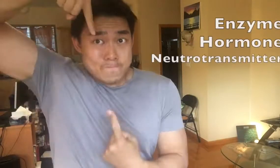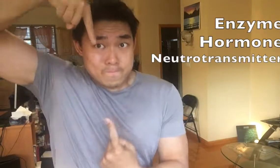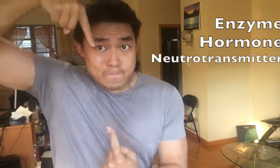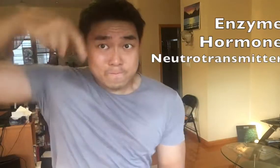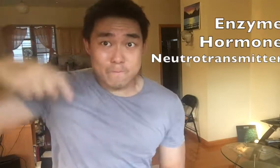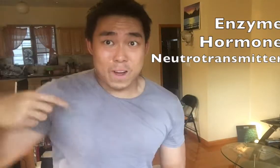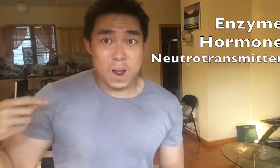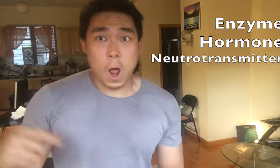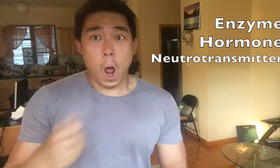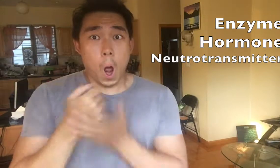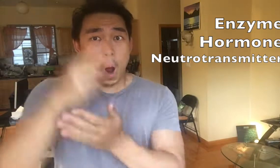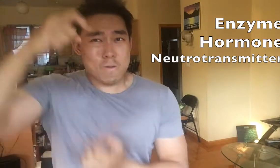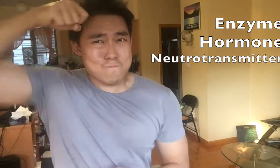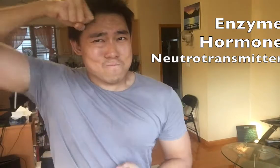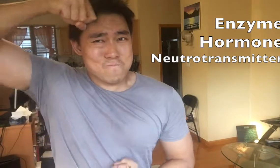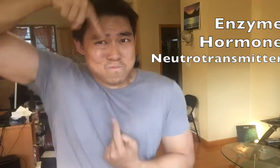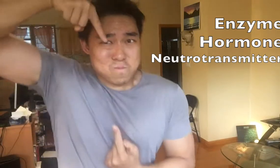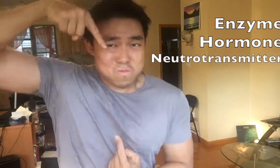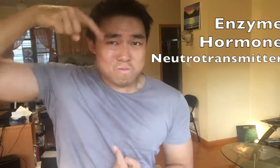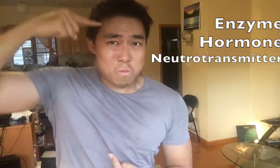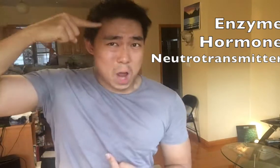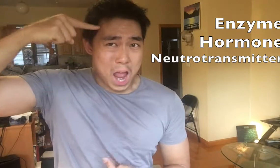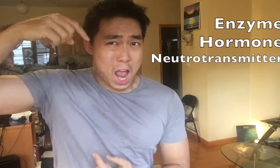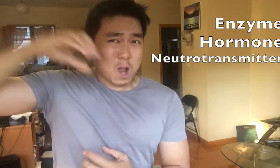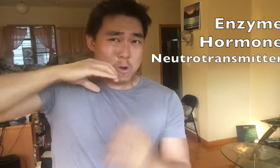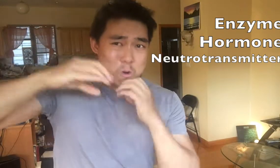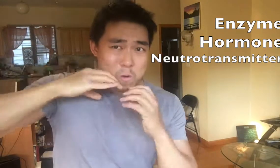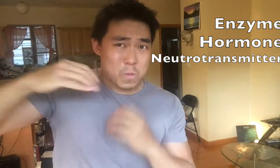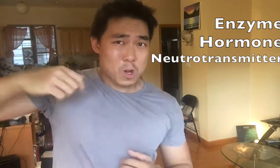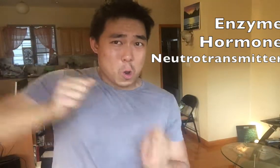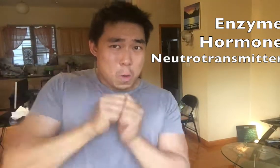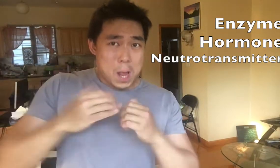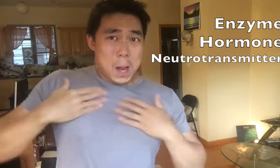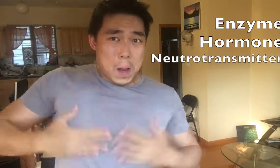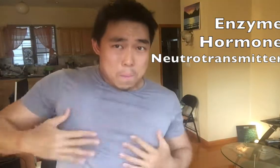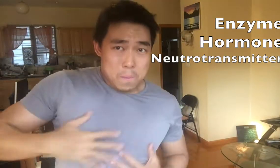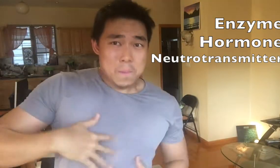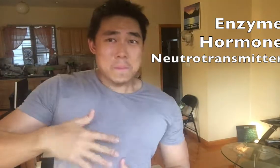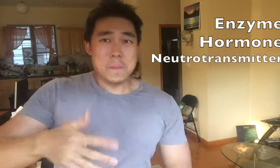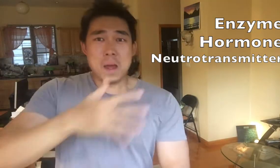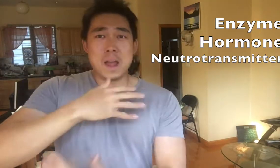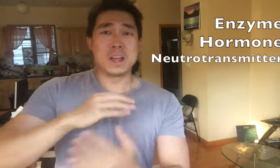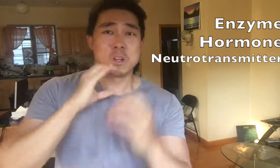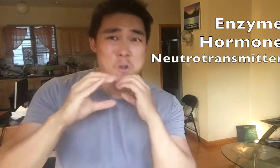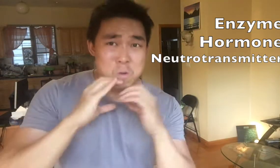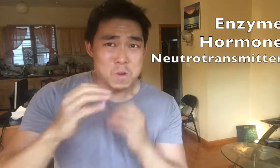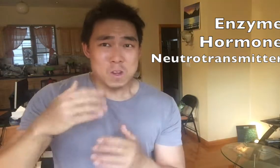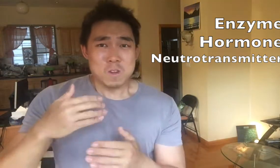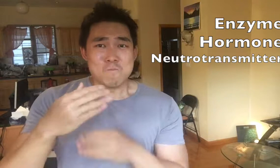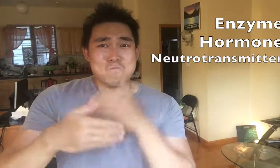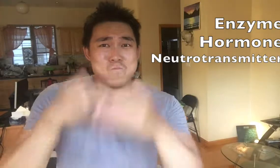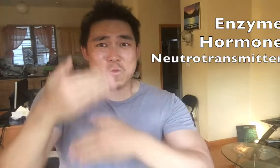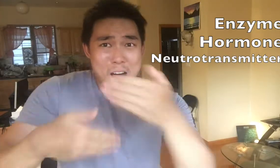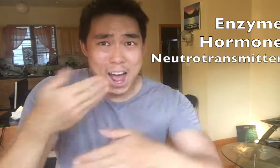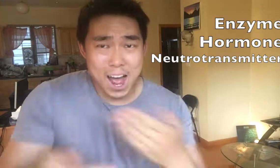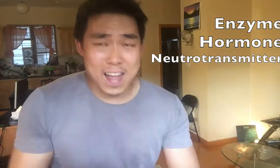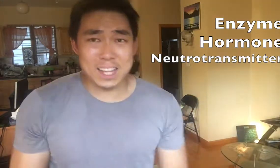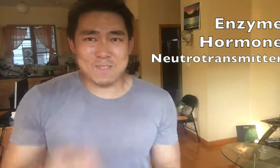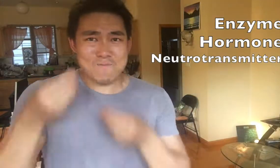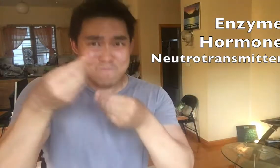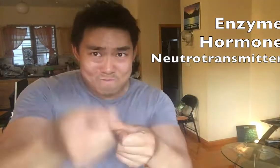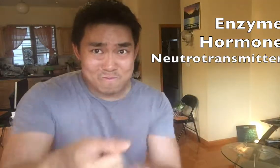The brain uses neurotransmitters to tell your heart to beat, your lungs to breathe, and your stomach to digest